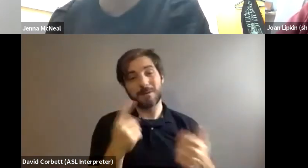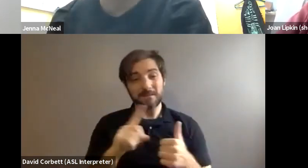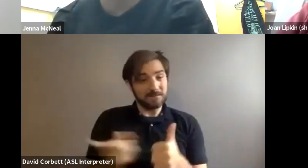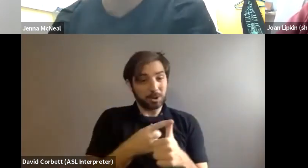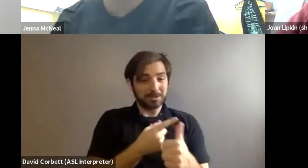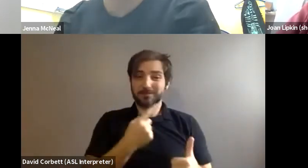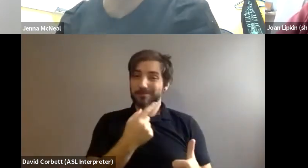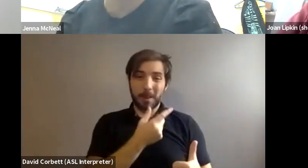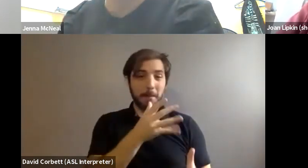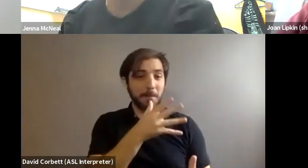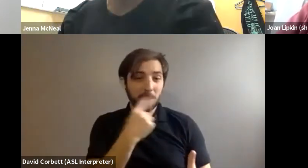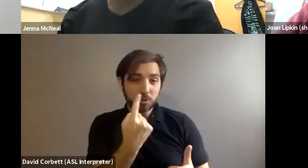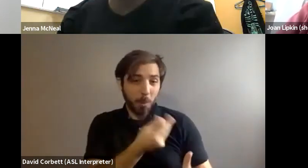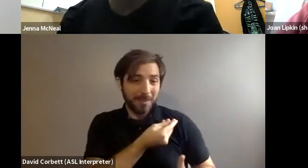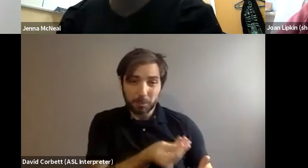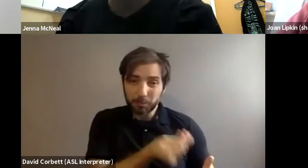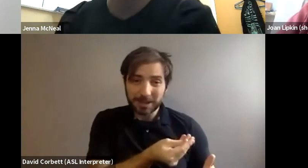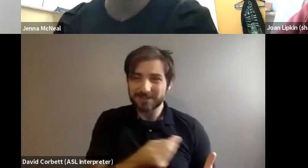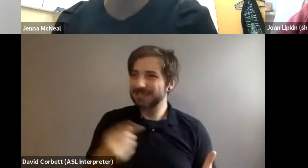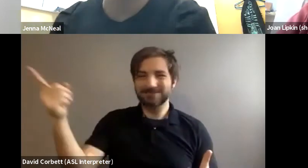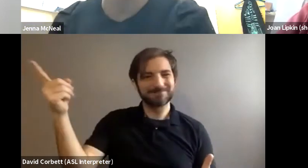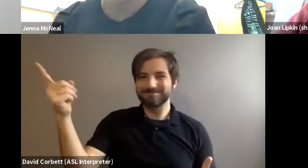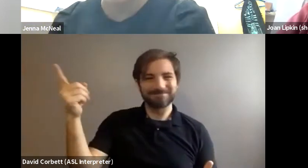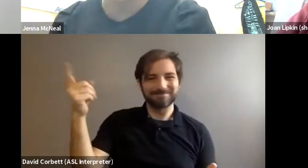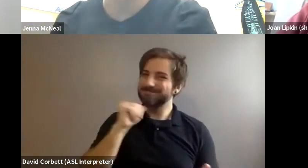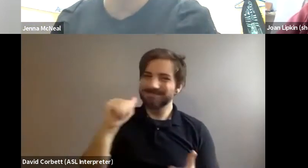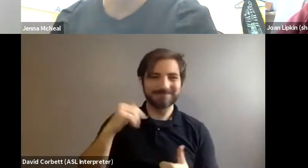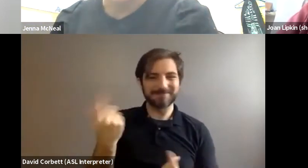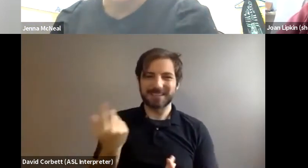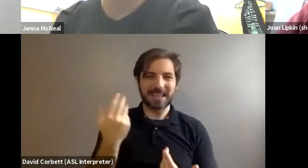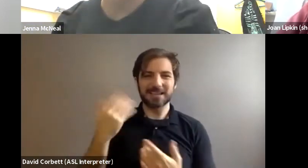of went back to the drawing board and then also pay attention to your audience you know